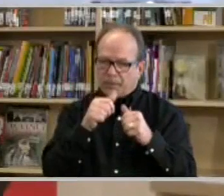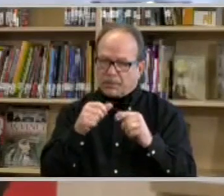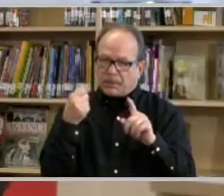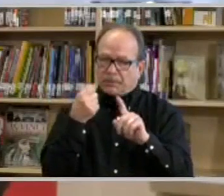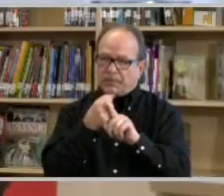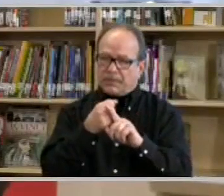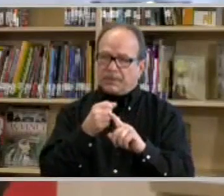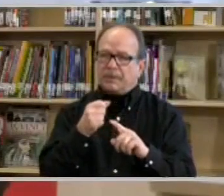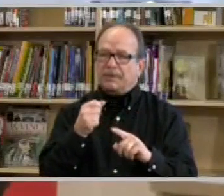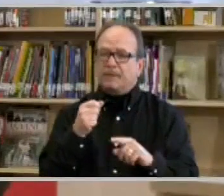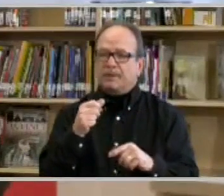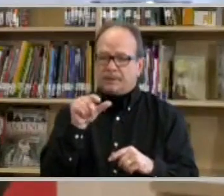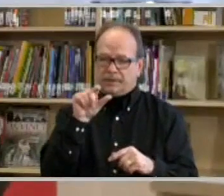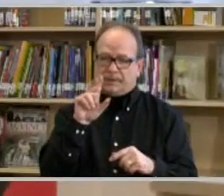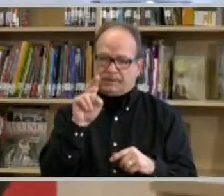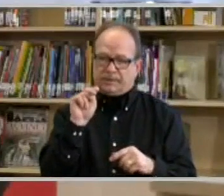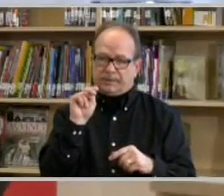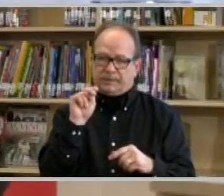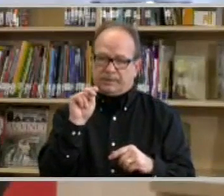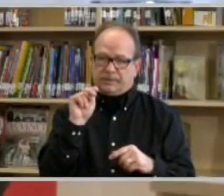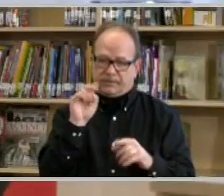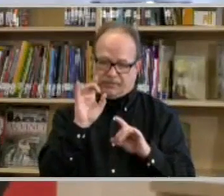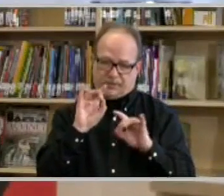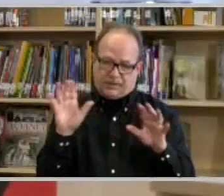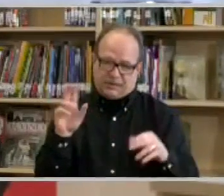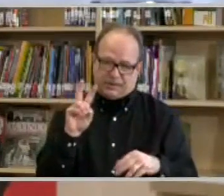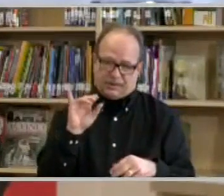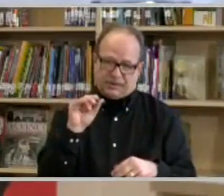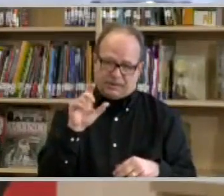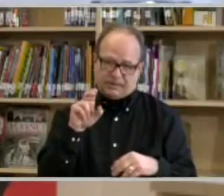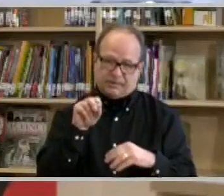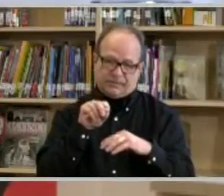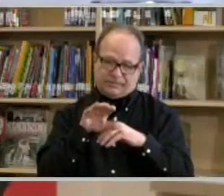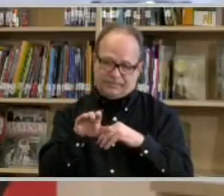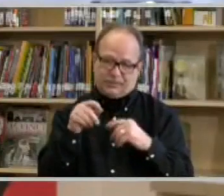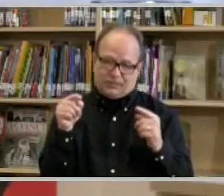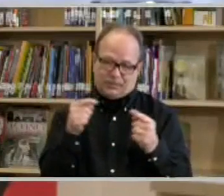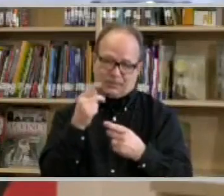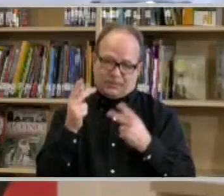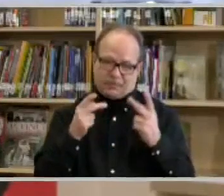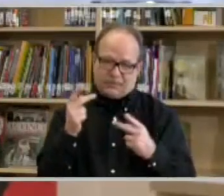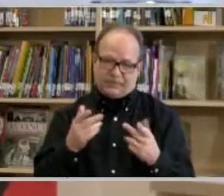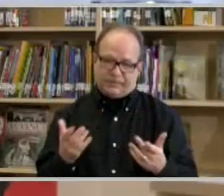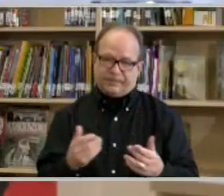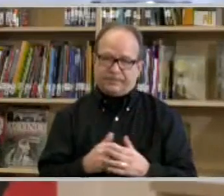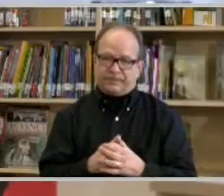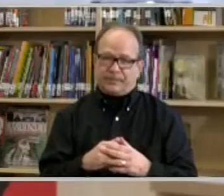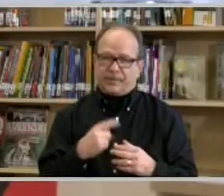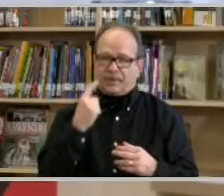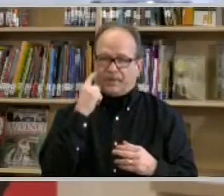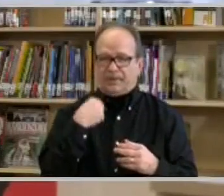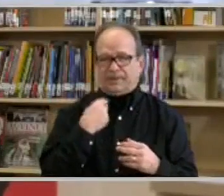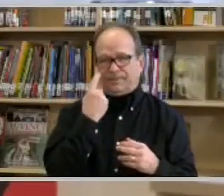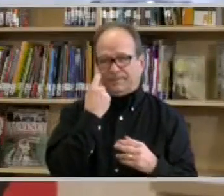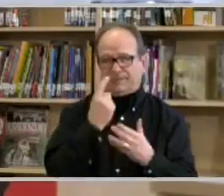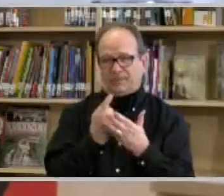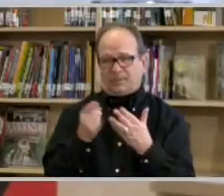AND I THINK WE WERE ALL REMINDED OF THE IMPACT OF SENSELESS GUN VIOLENCE AND WHAT IT CAN HAVE ON A COMMUNITY.